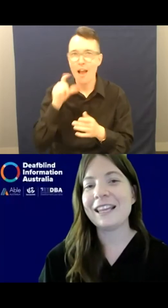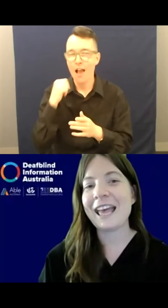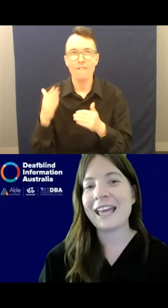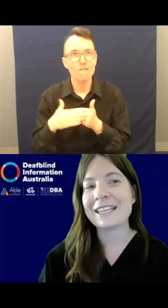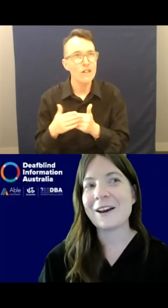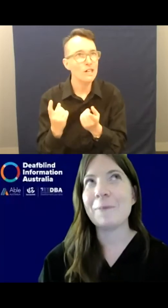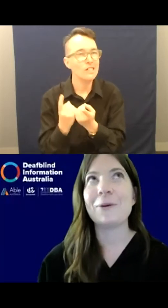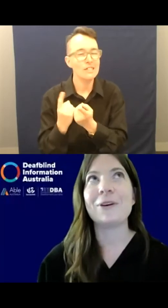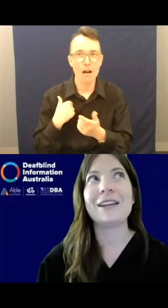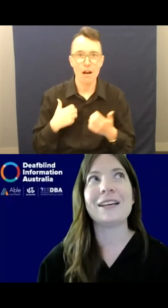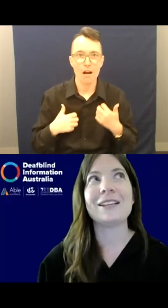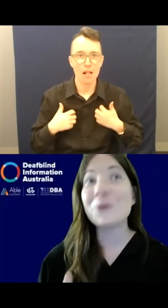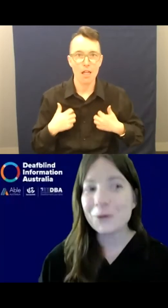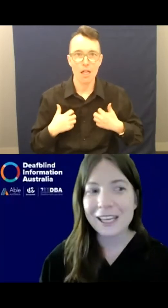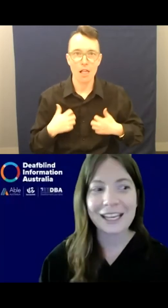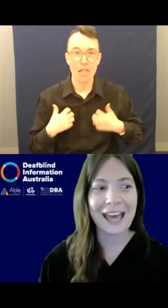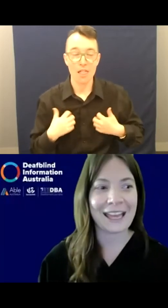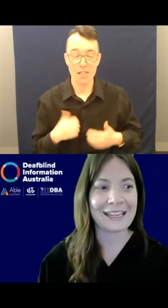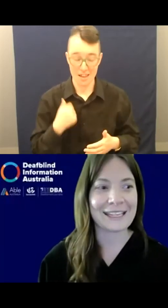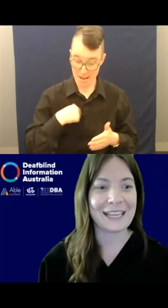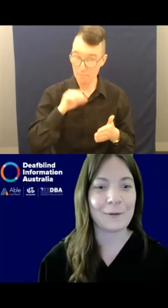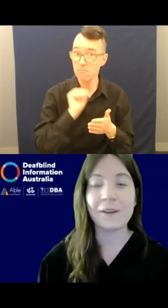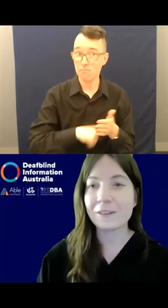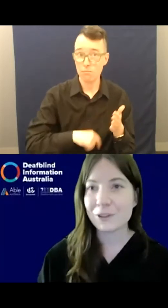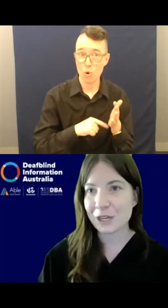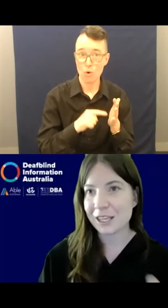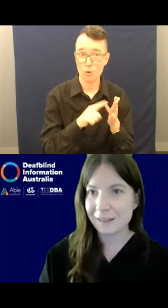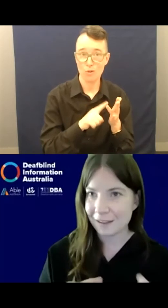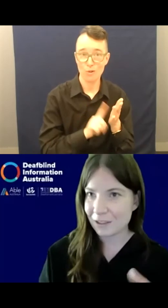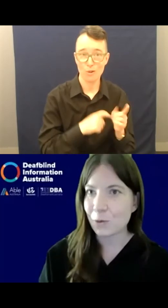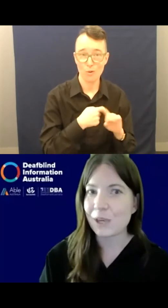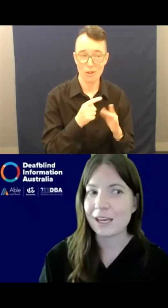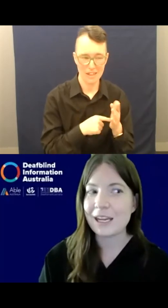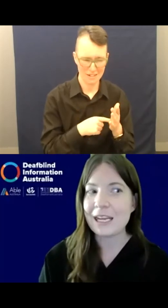And I bought a tool kit and there was lots of different things in this tool kit where